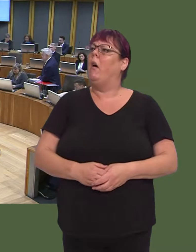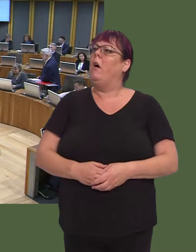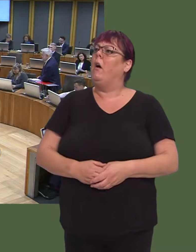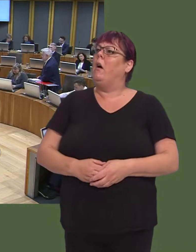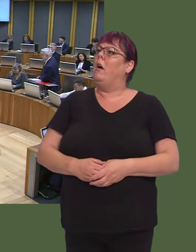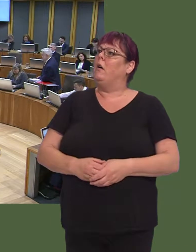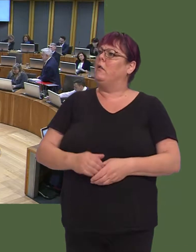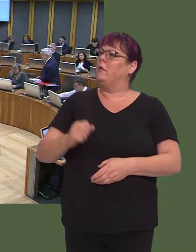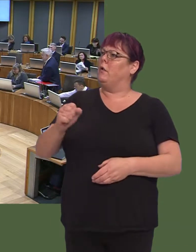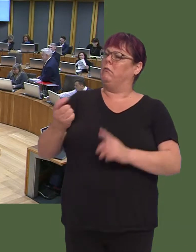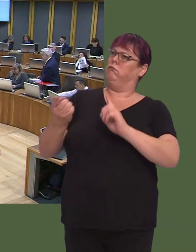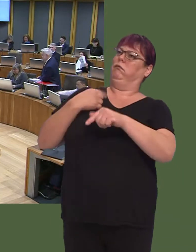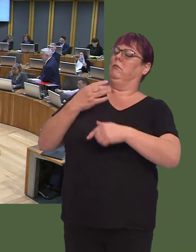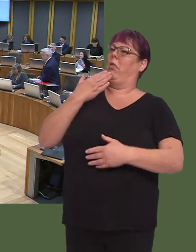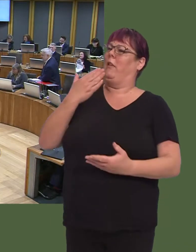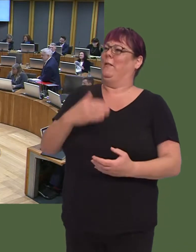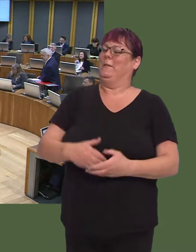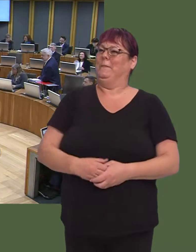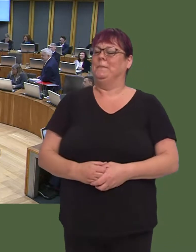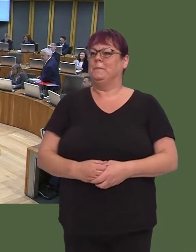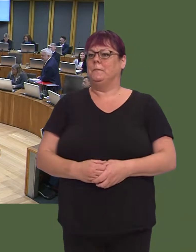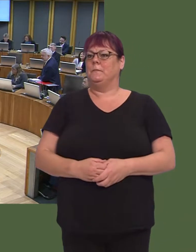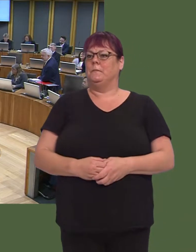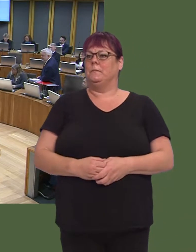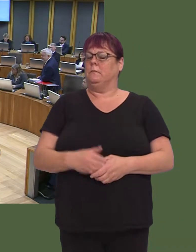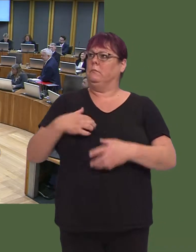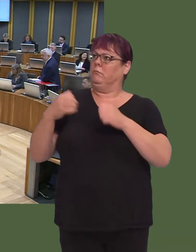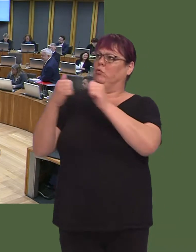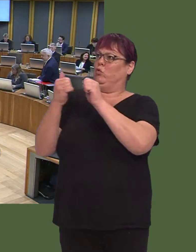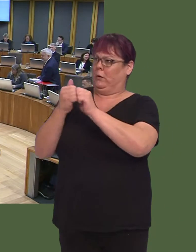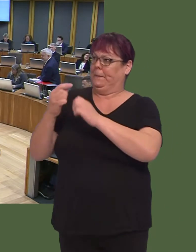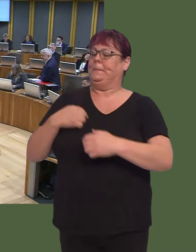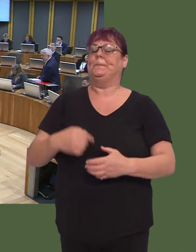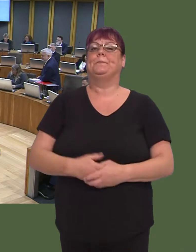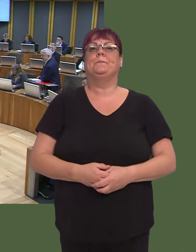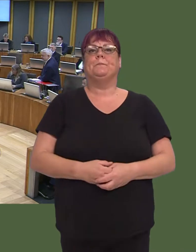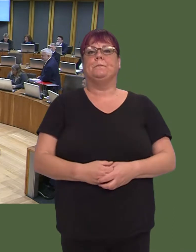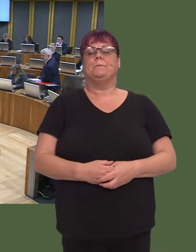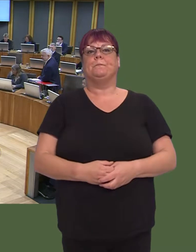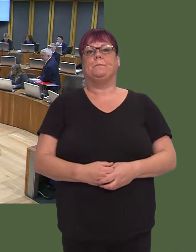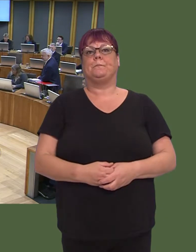Gareth Bennett AM: Thank you for that very definitive answer and, of course, I entirely agree with you.